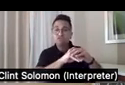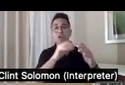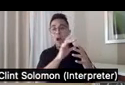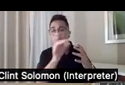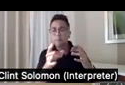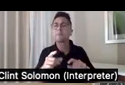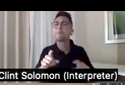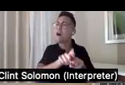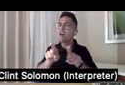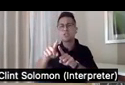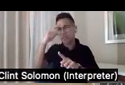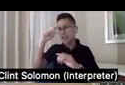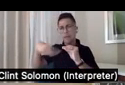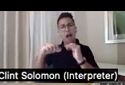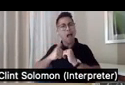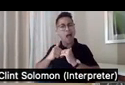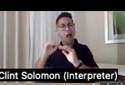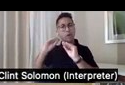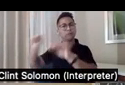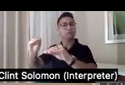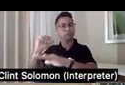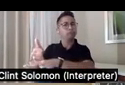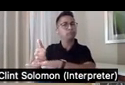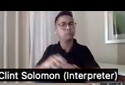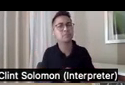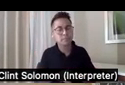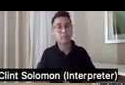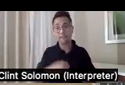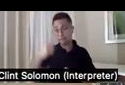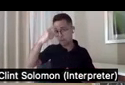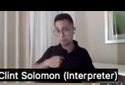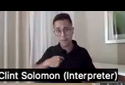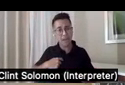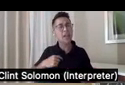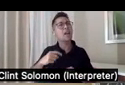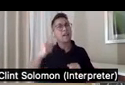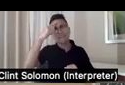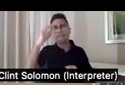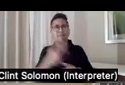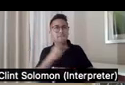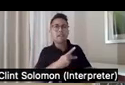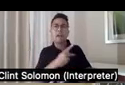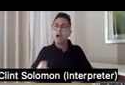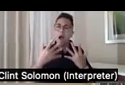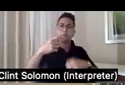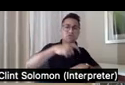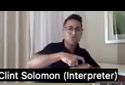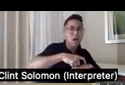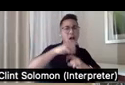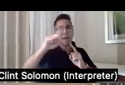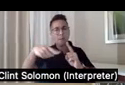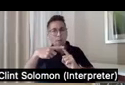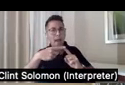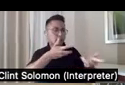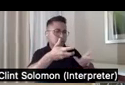and the thing i find tricky is how much time and when to handle the objects versus the story itself